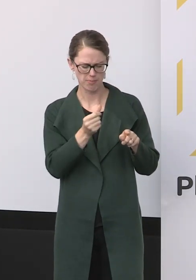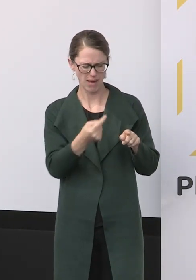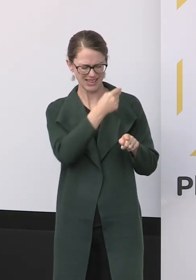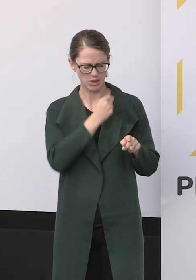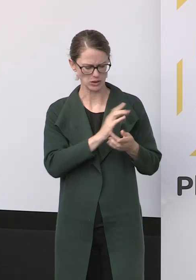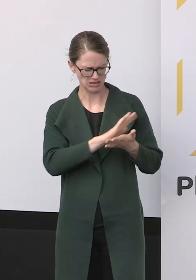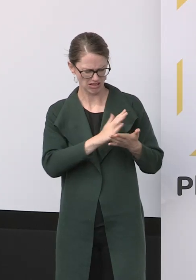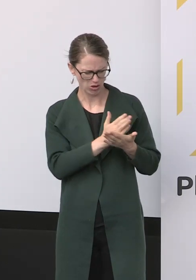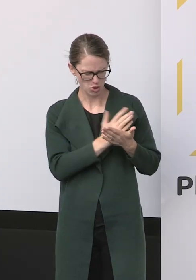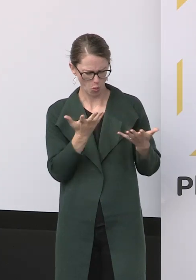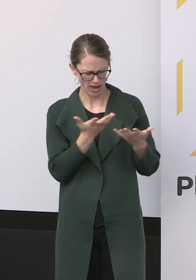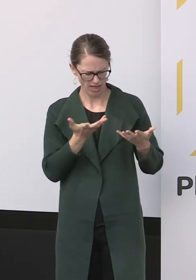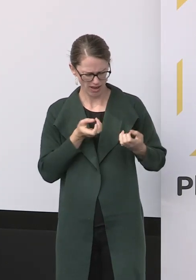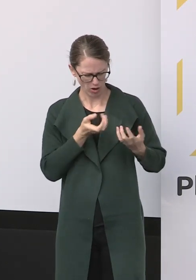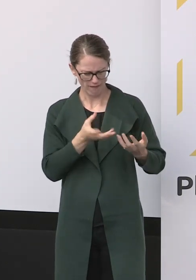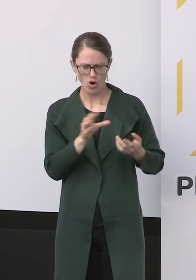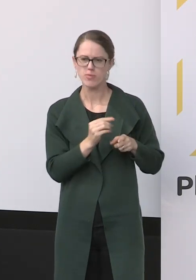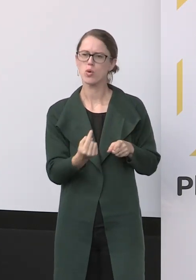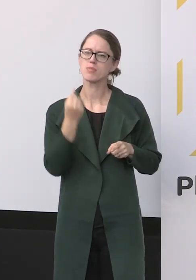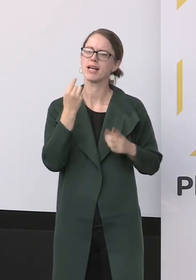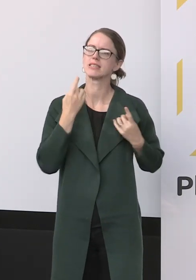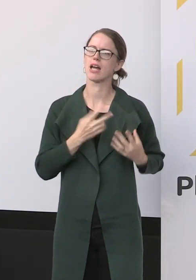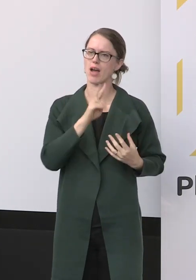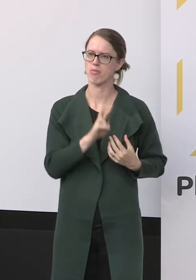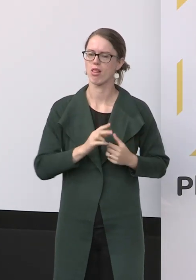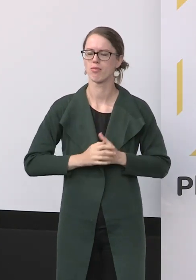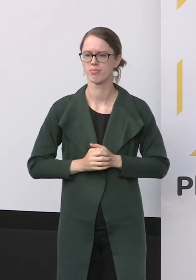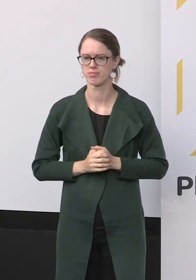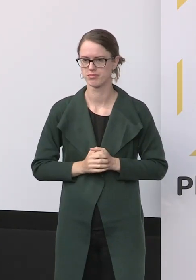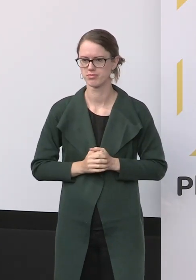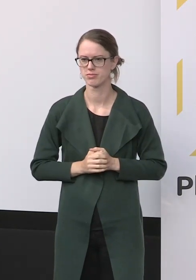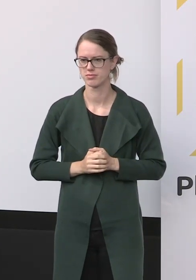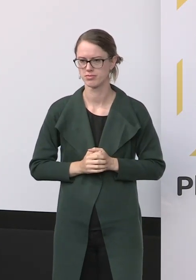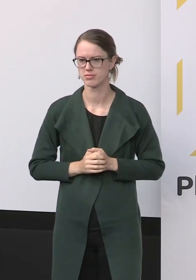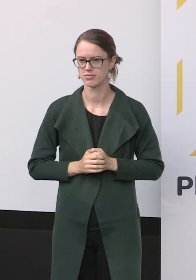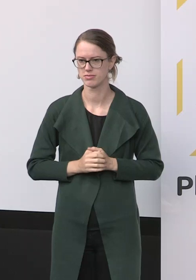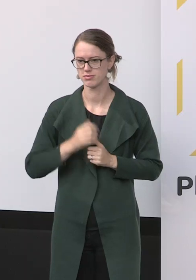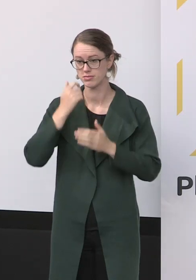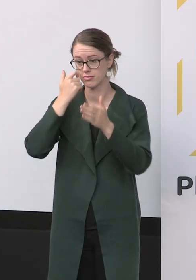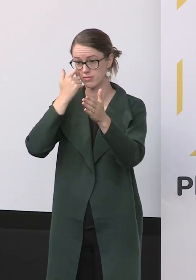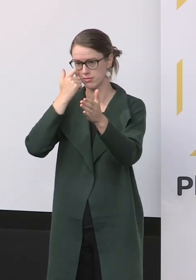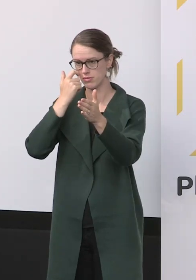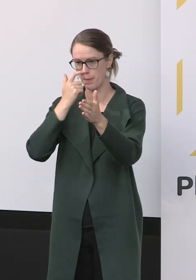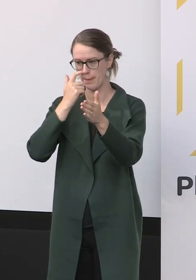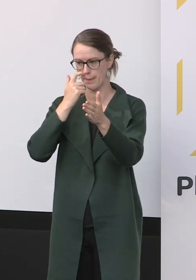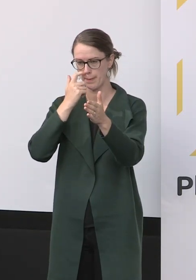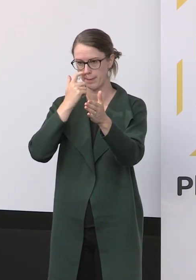the cases - in particular, those ones where it was not entirely clear exactly where the transmission, or where the